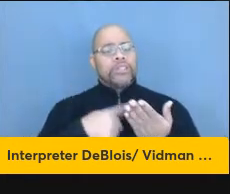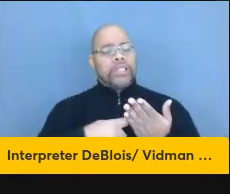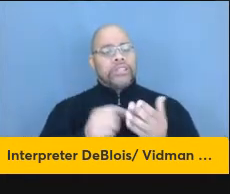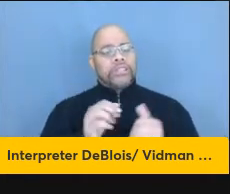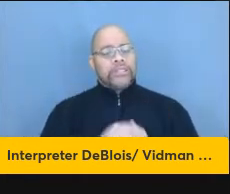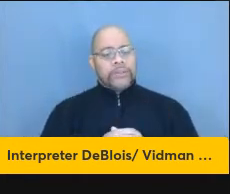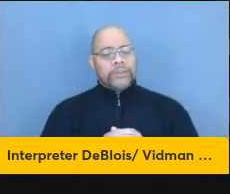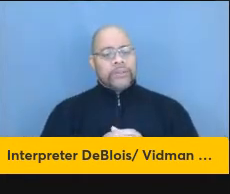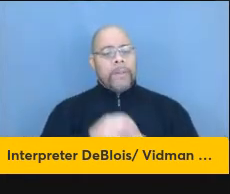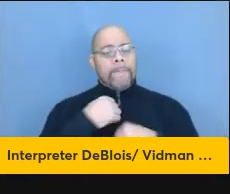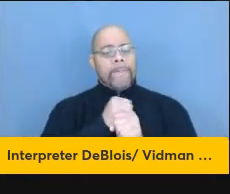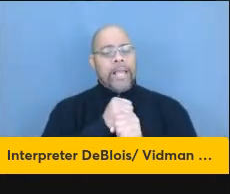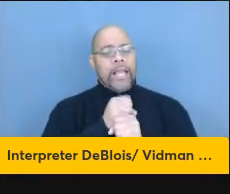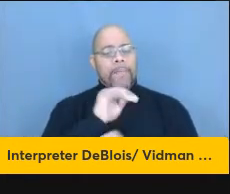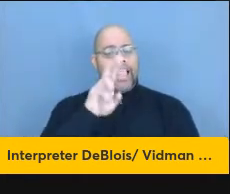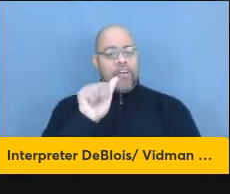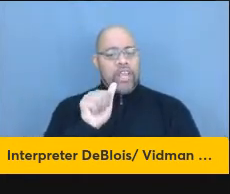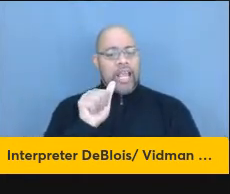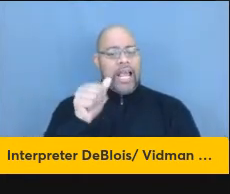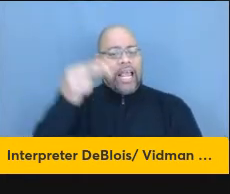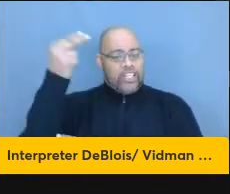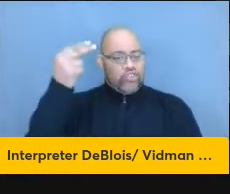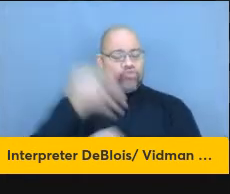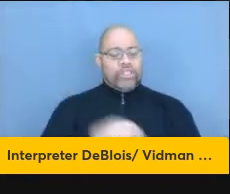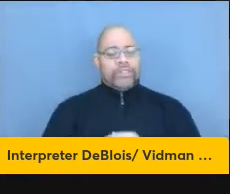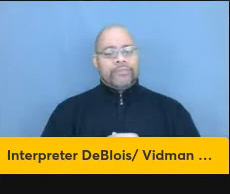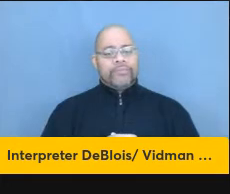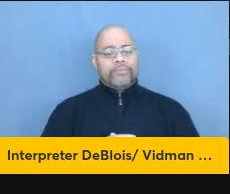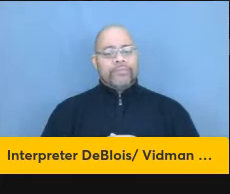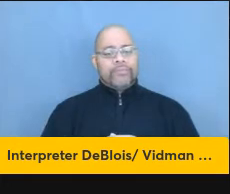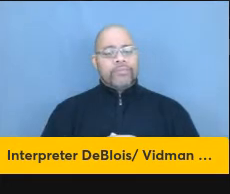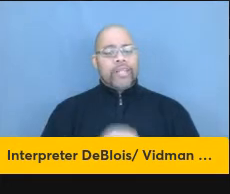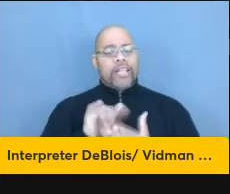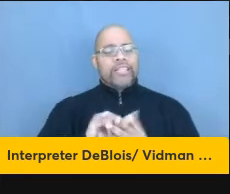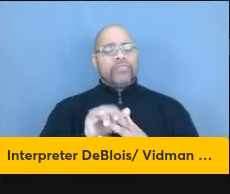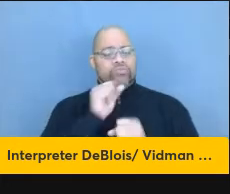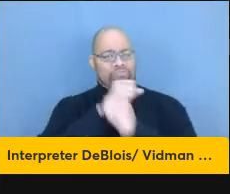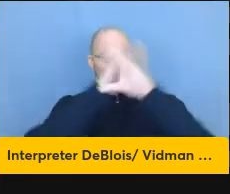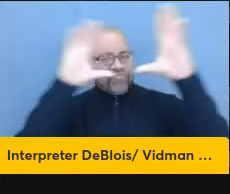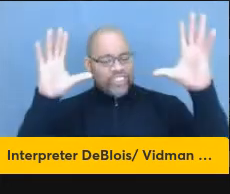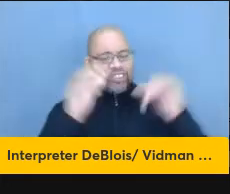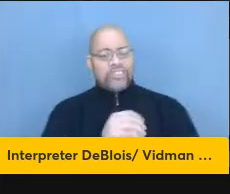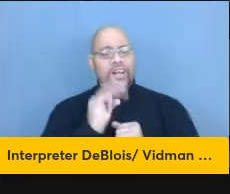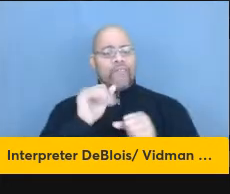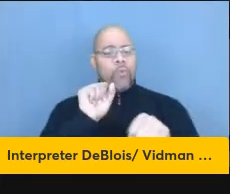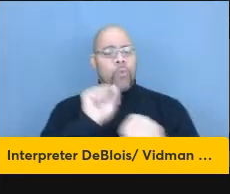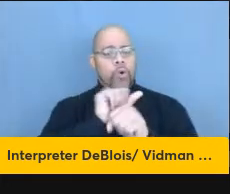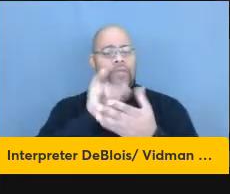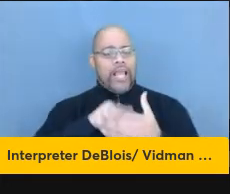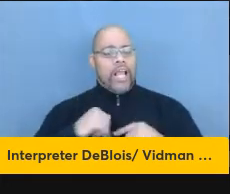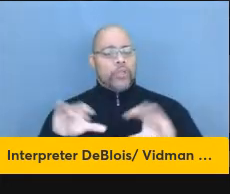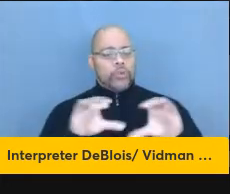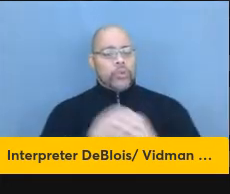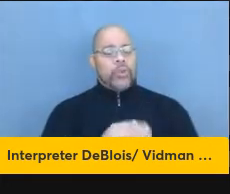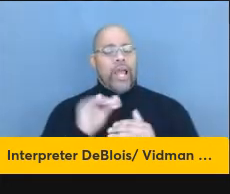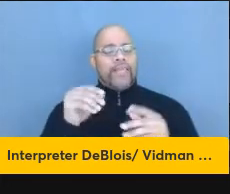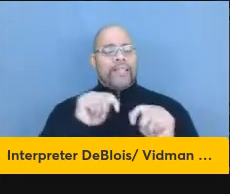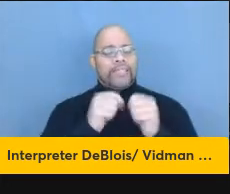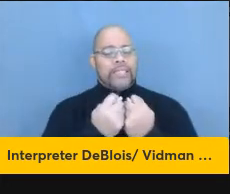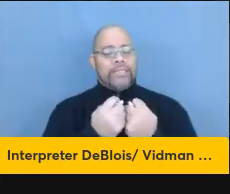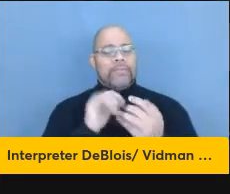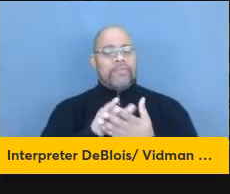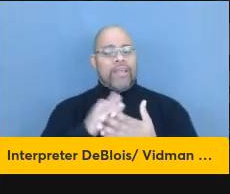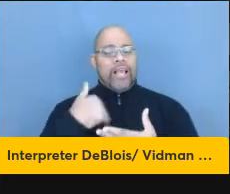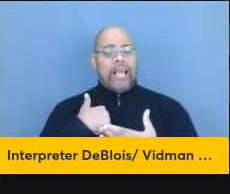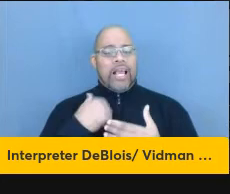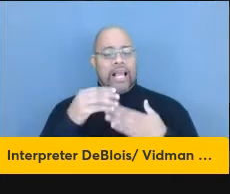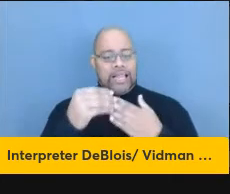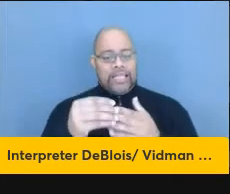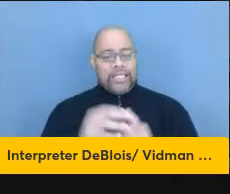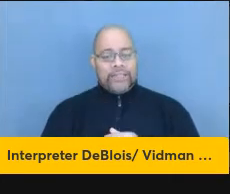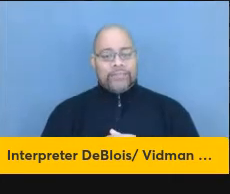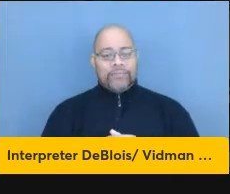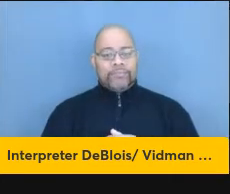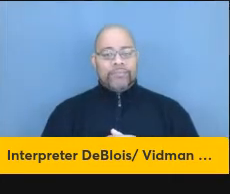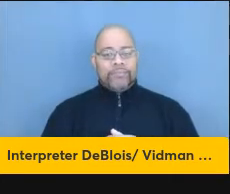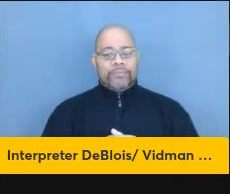making malaria history. And that's really the vision of the work that I do and of the teams that I that I lead. The burden of